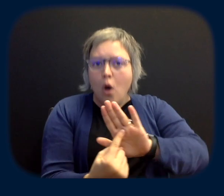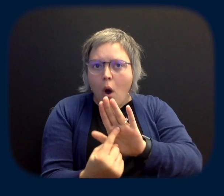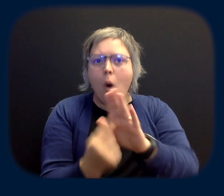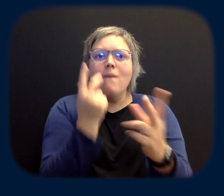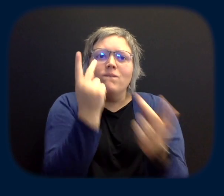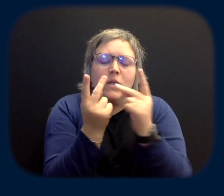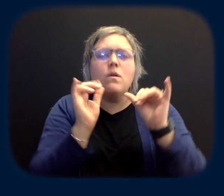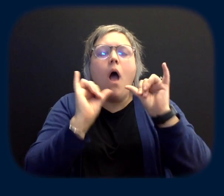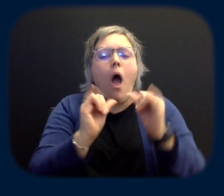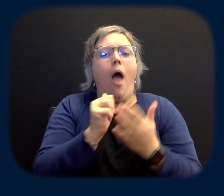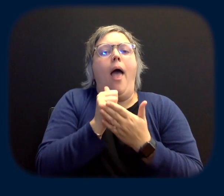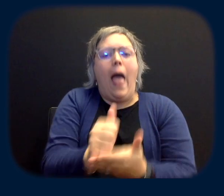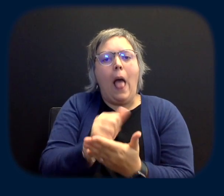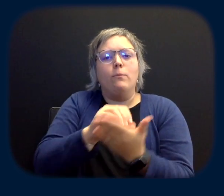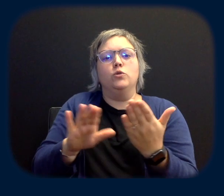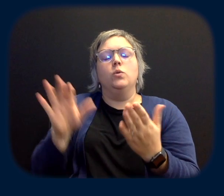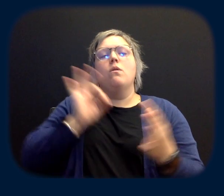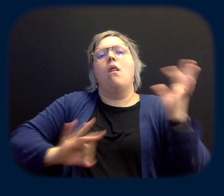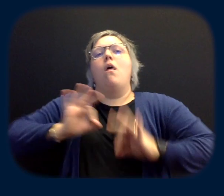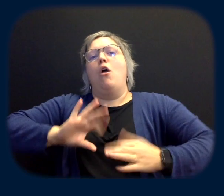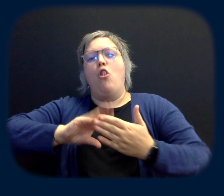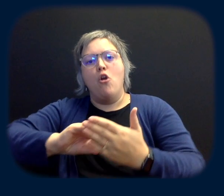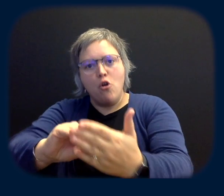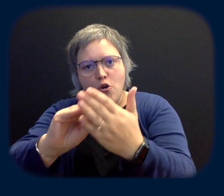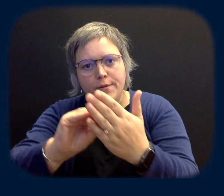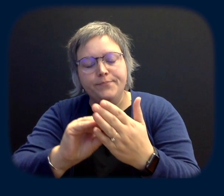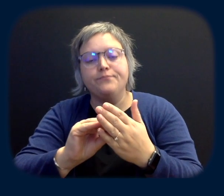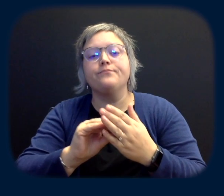life. You can also check out the Balance Between. There are some